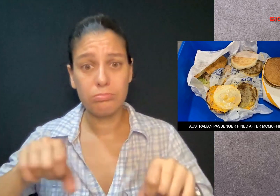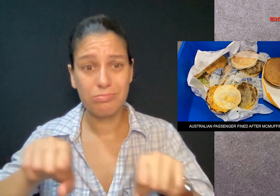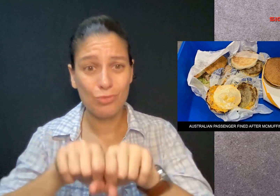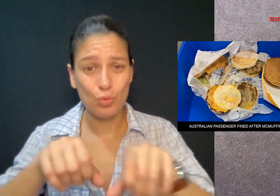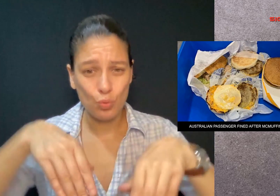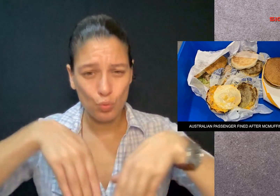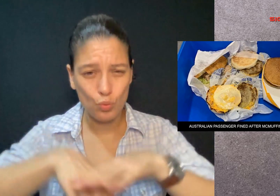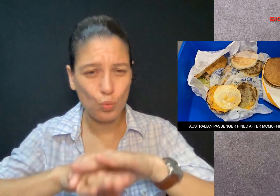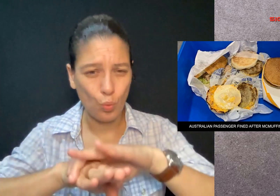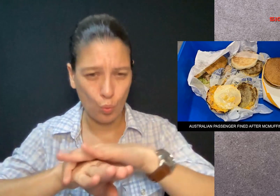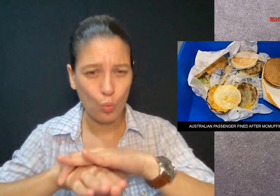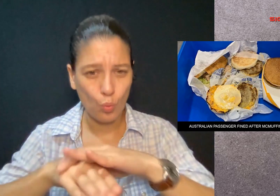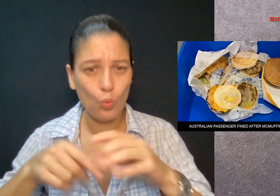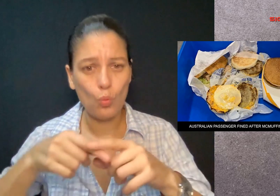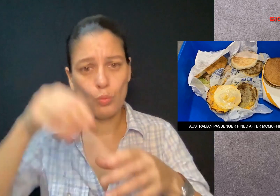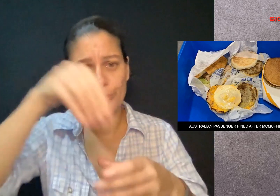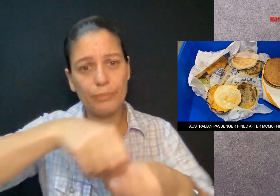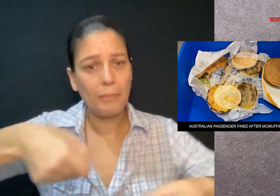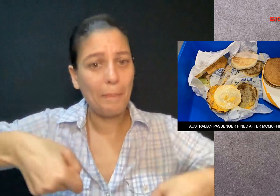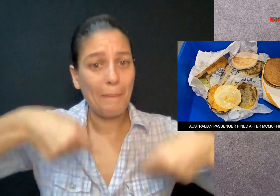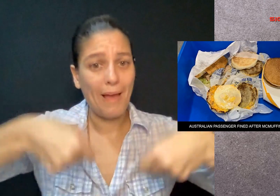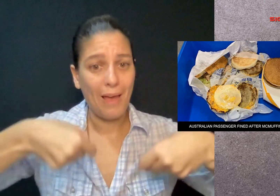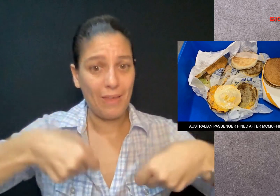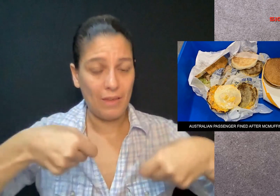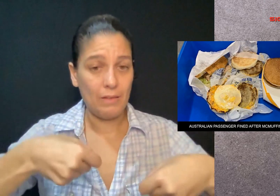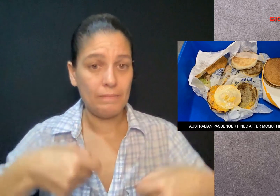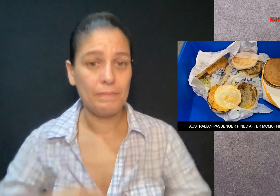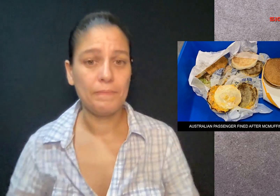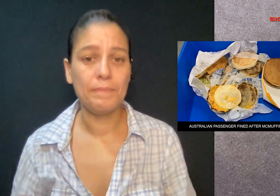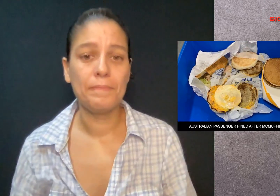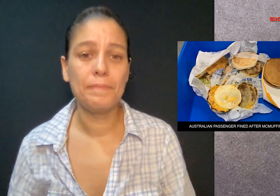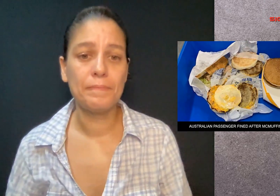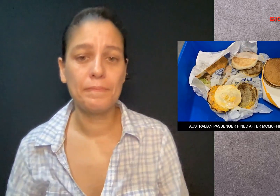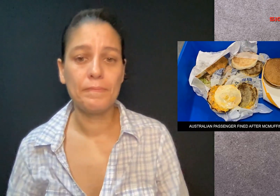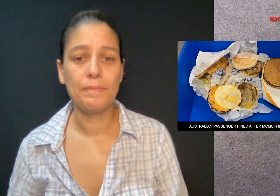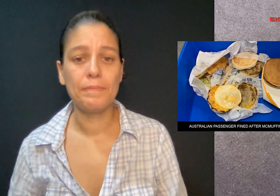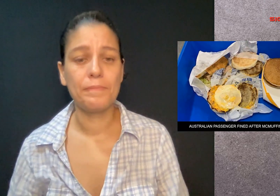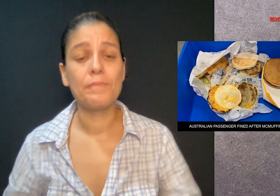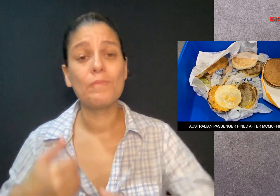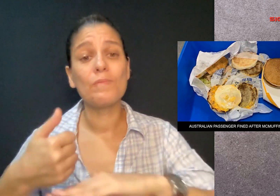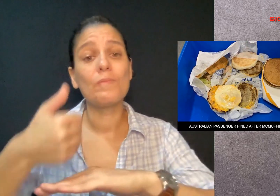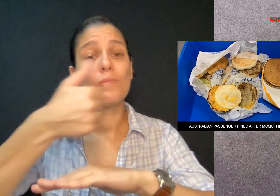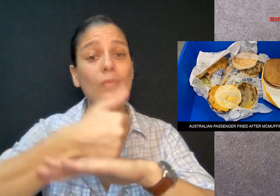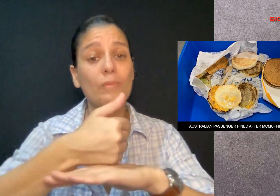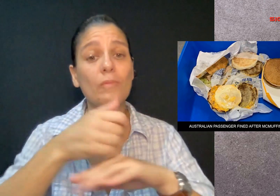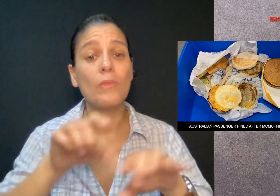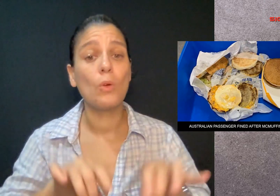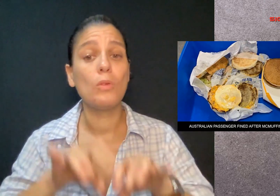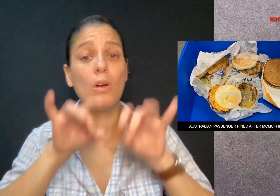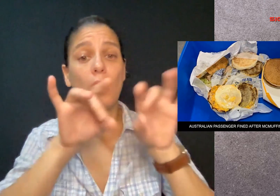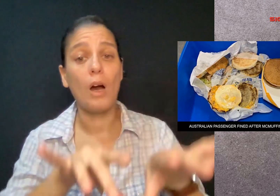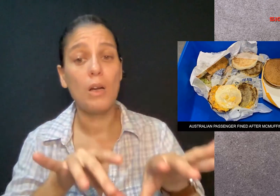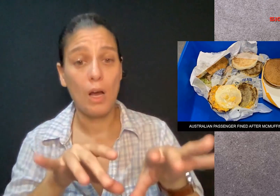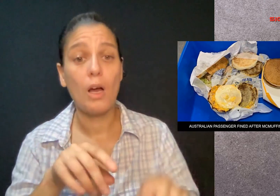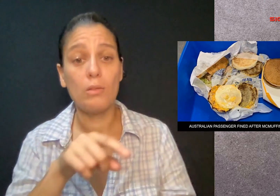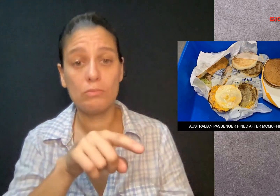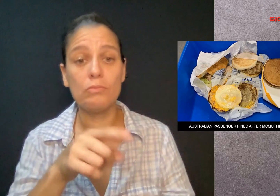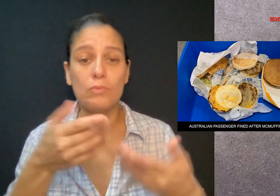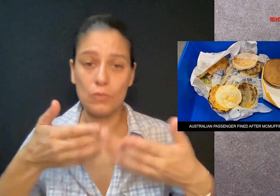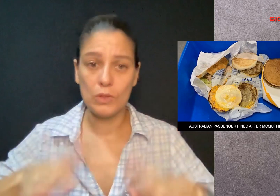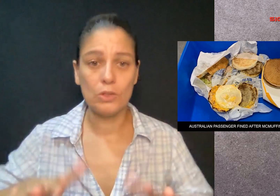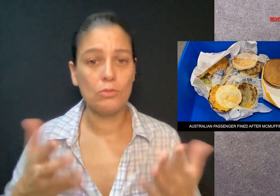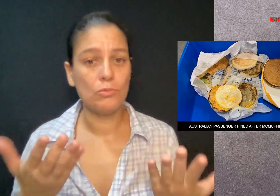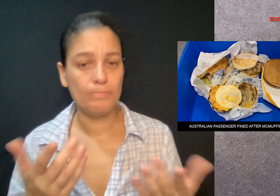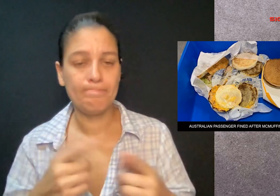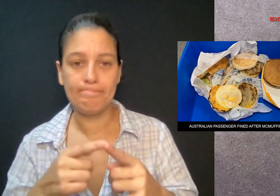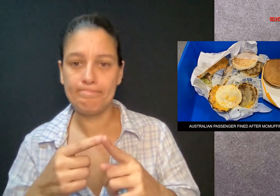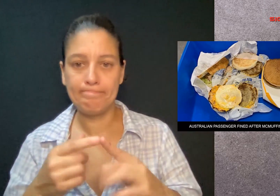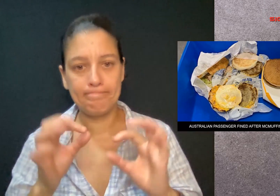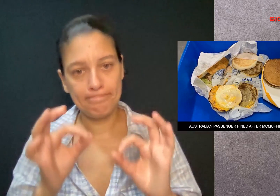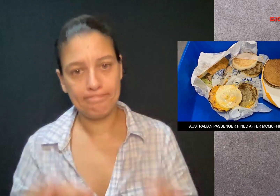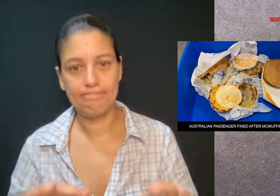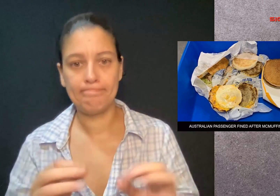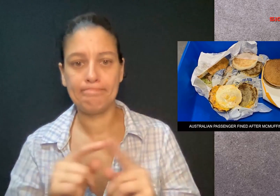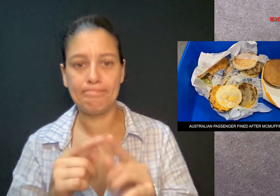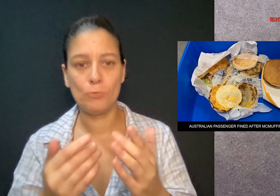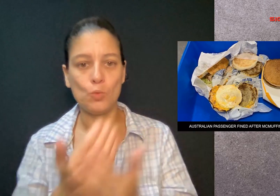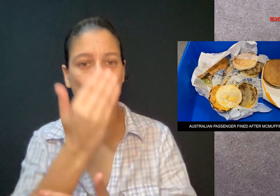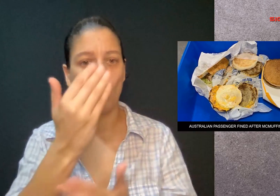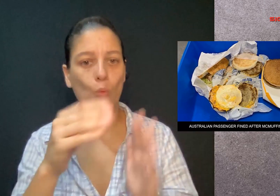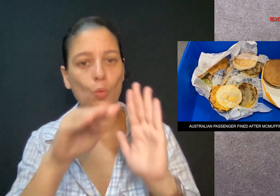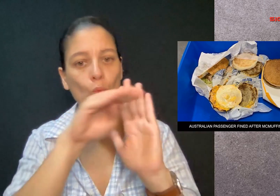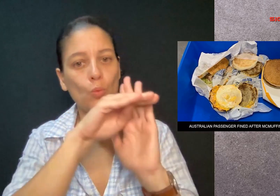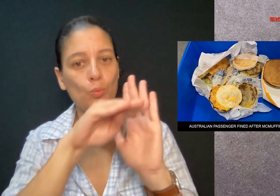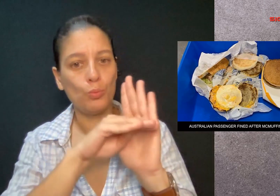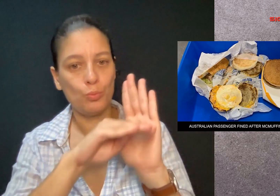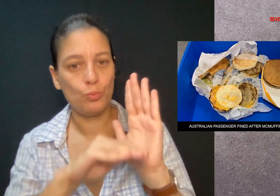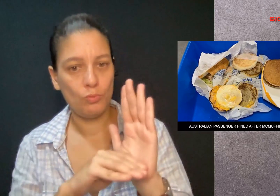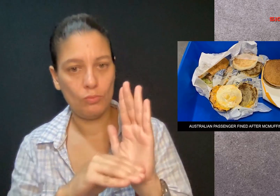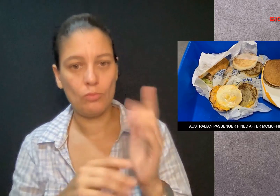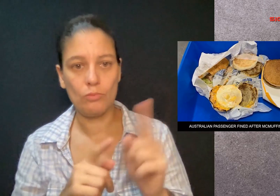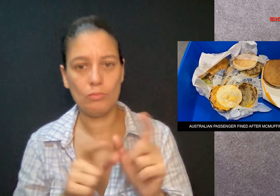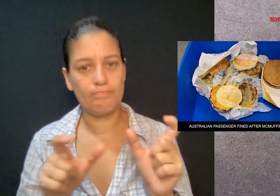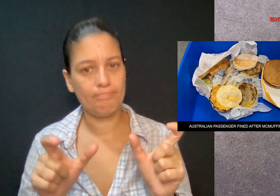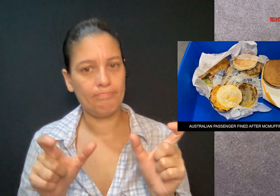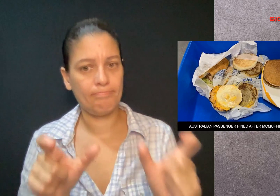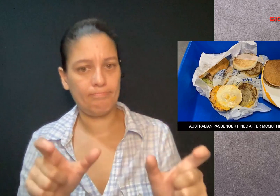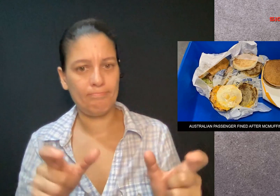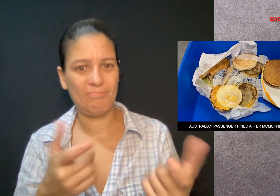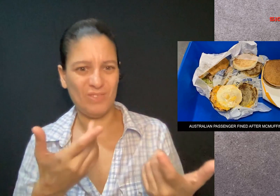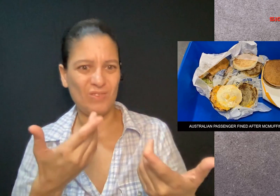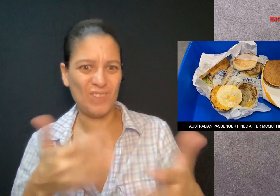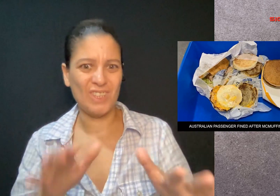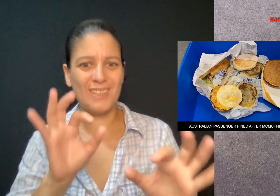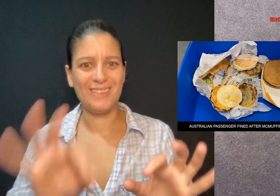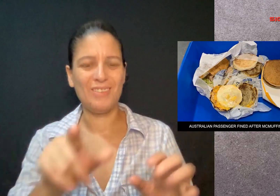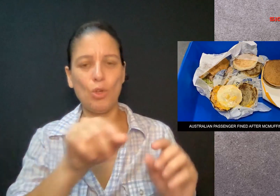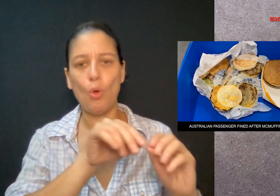footwear and in luggage Australian authorities introduced new security rules after an FMD